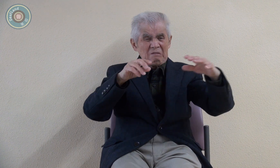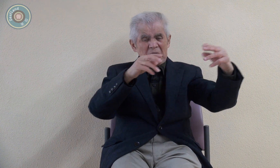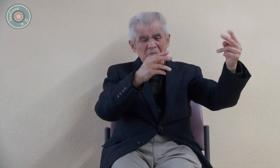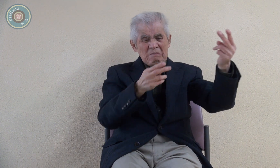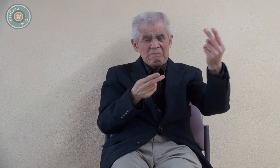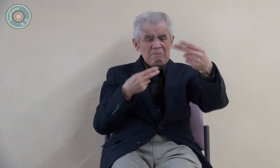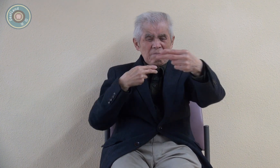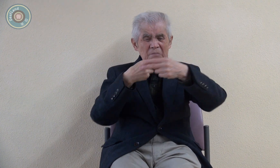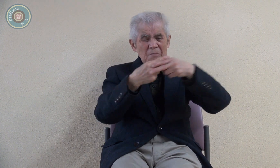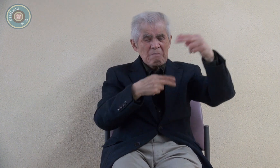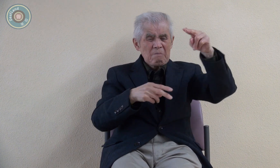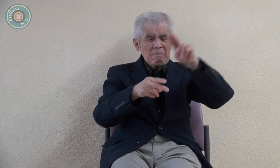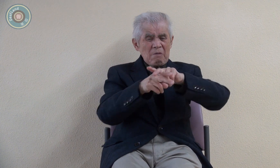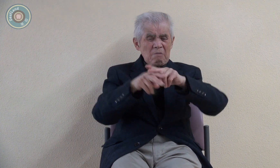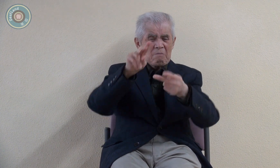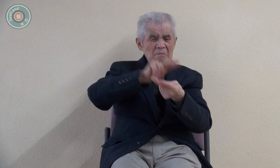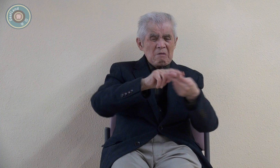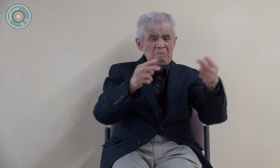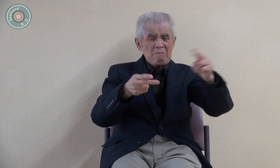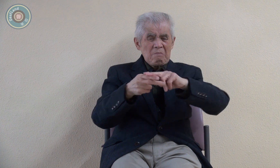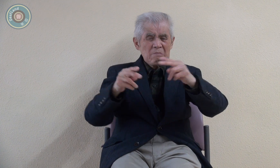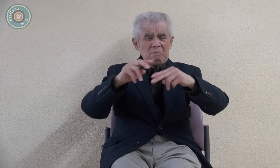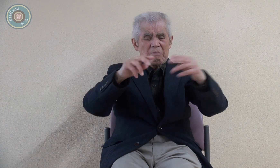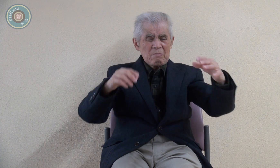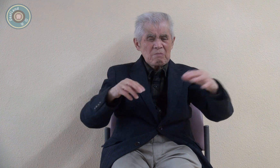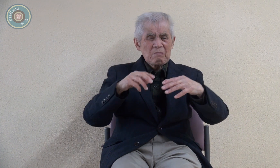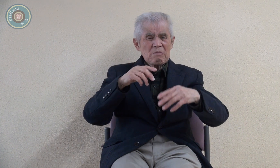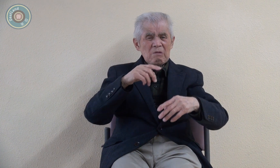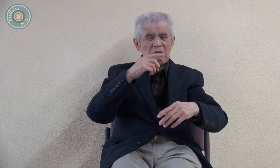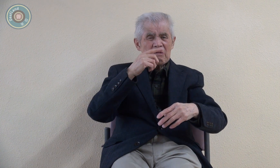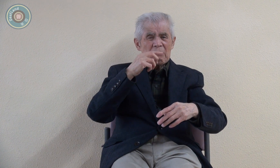The bodies were washed away bumping into each other